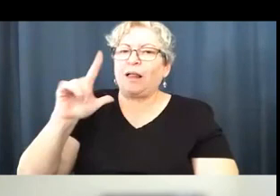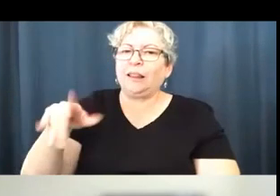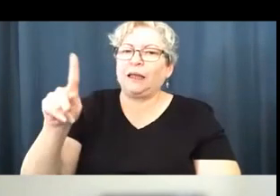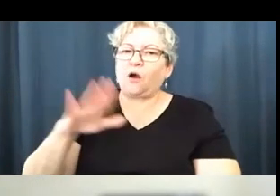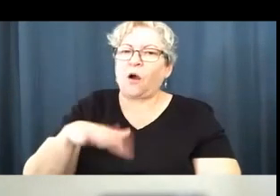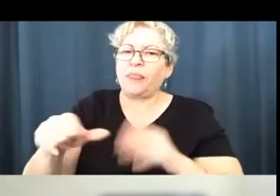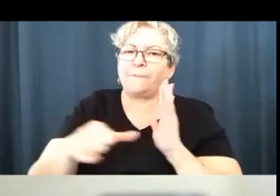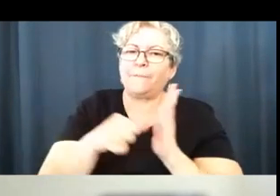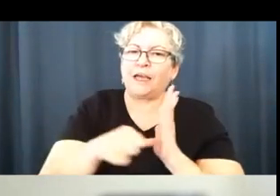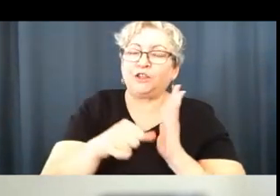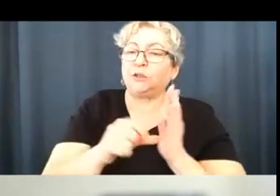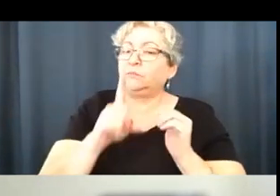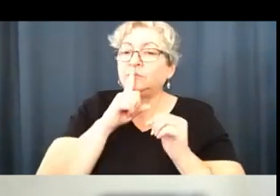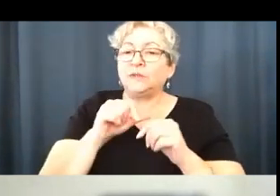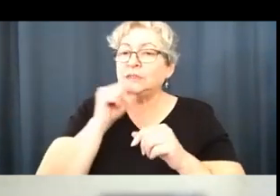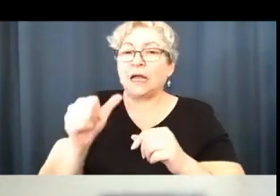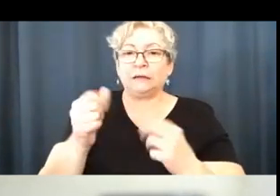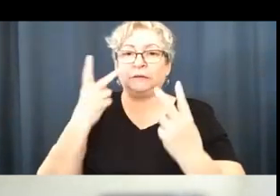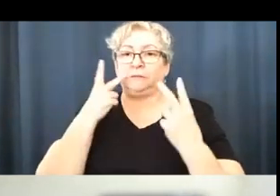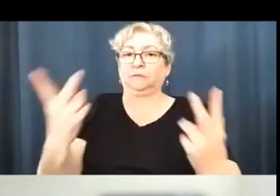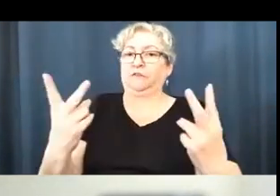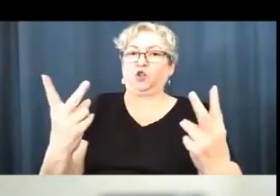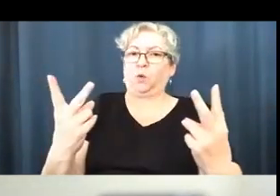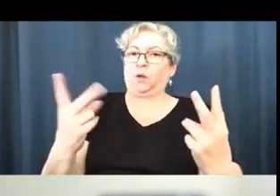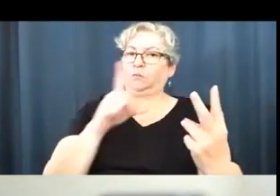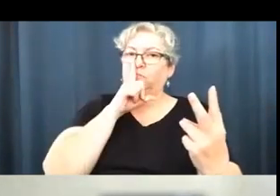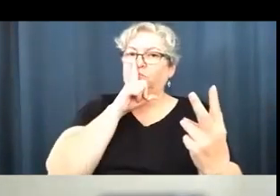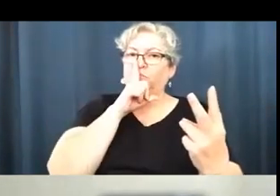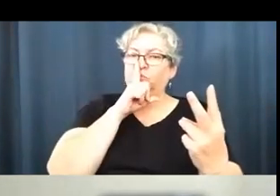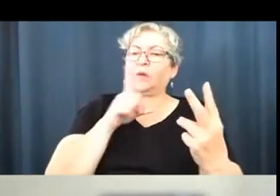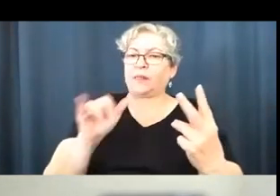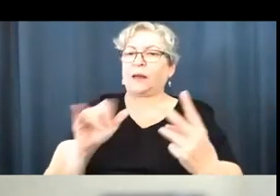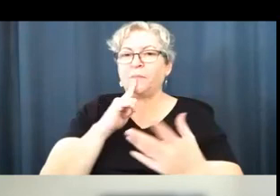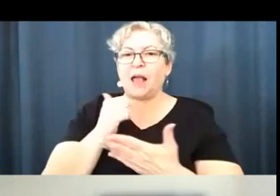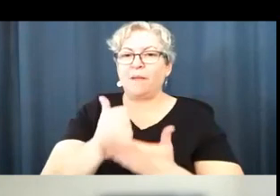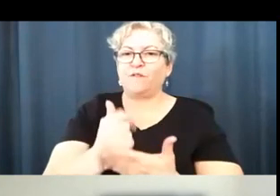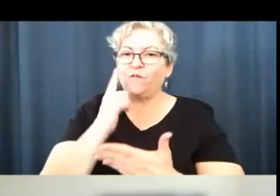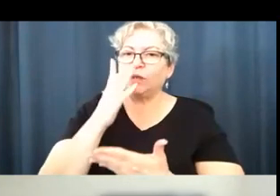that isn't rendered visually, and that can be helpful in certain circumstances.